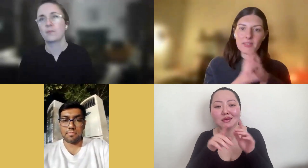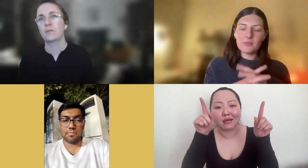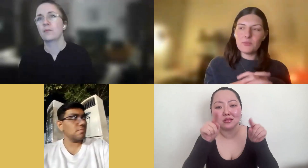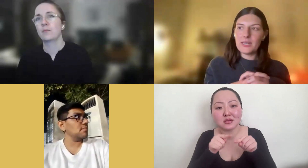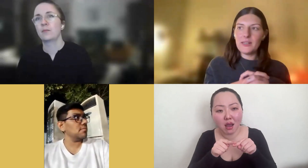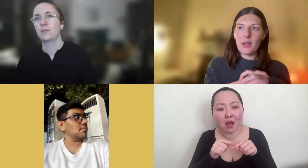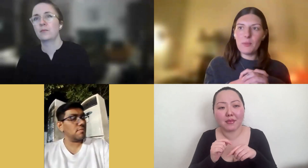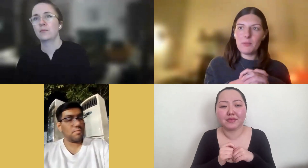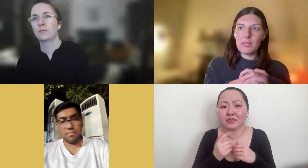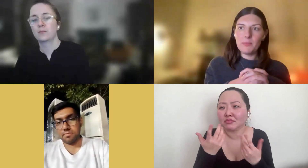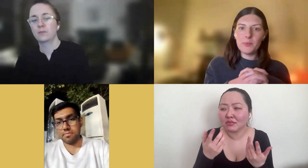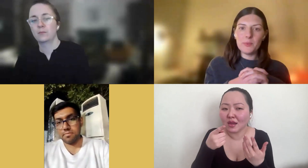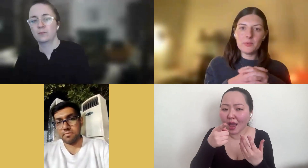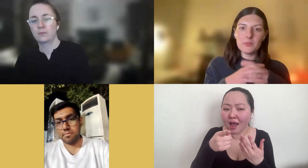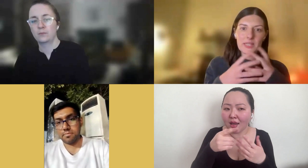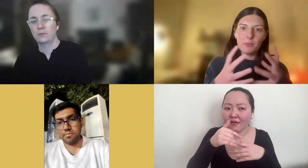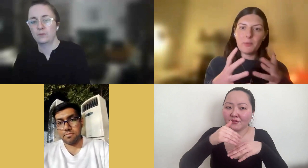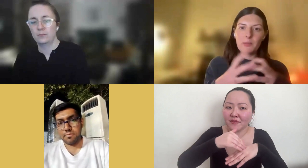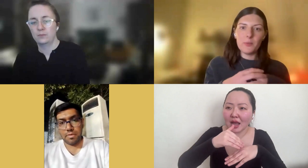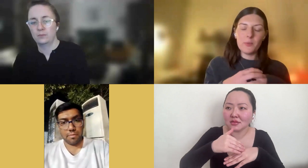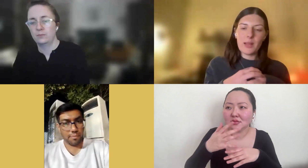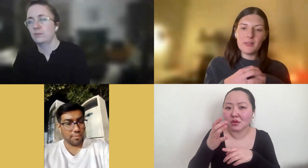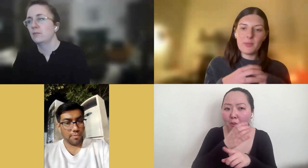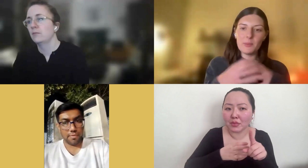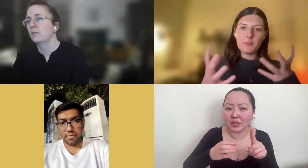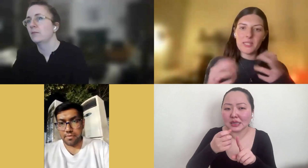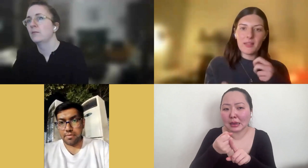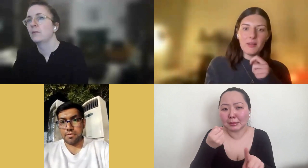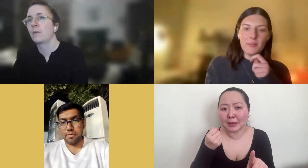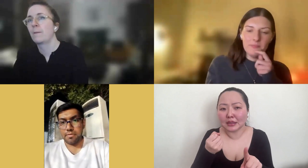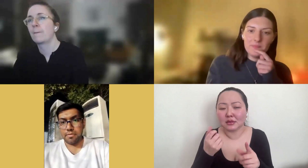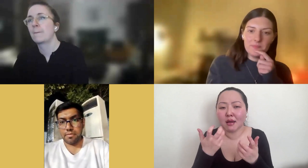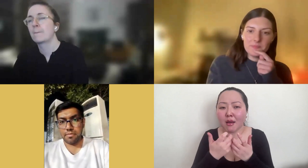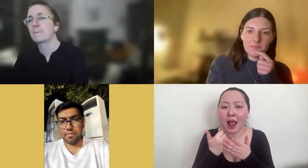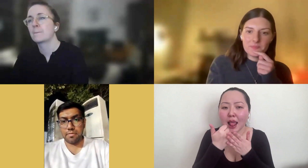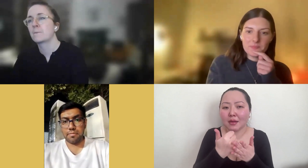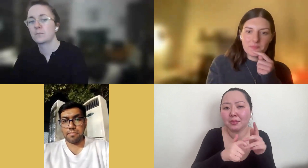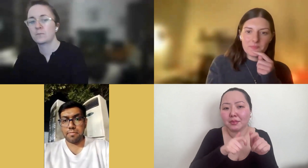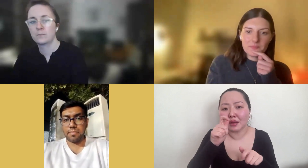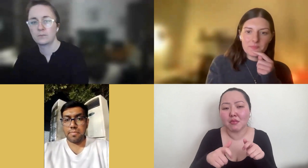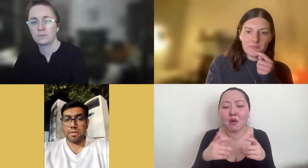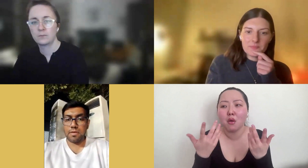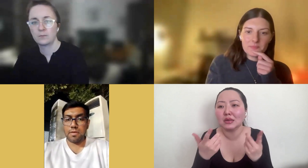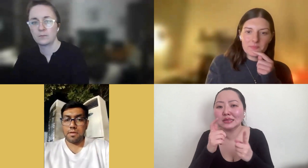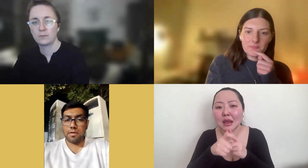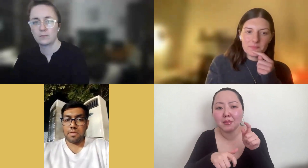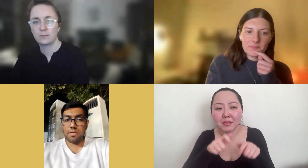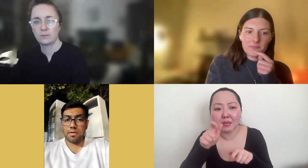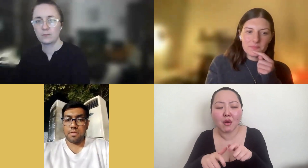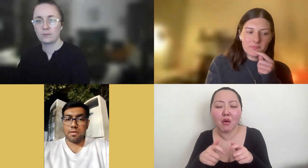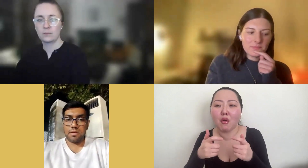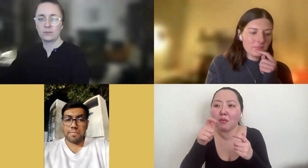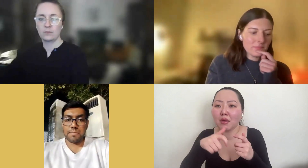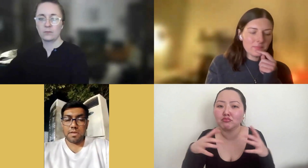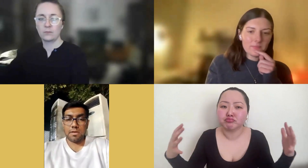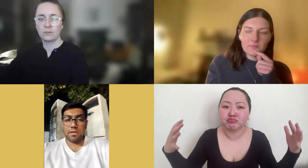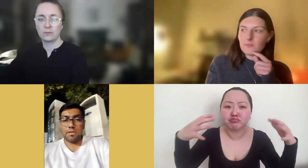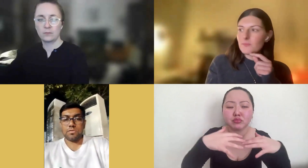how that is helping people, disabled people and people come together?